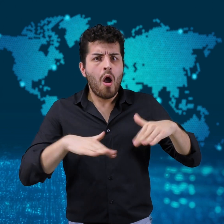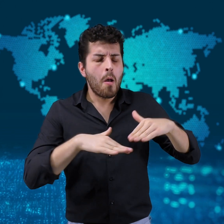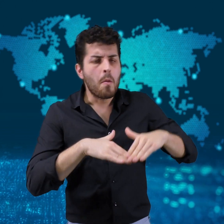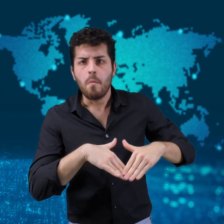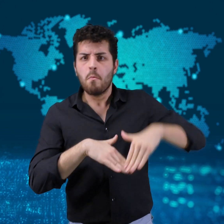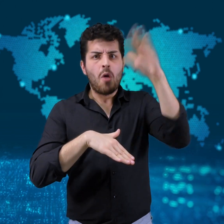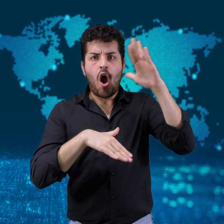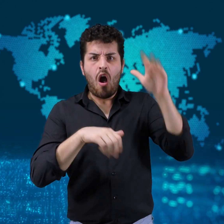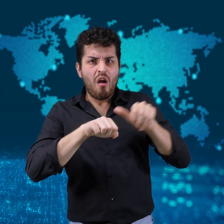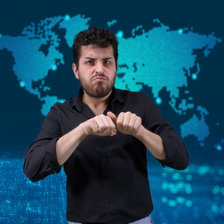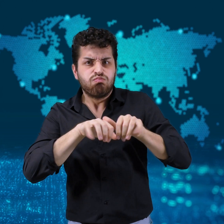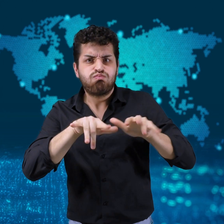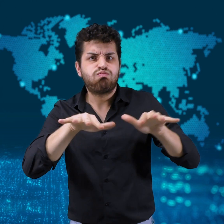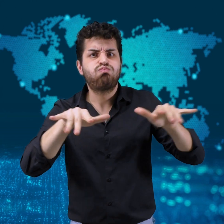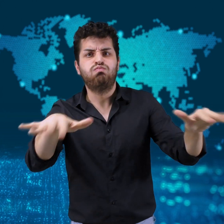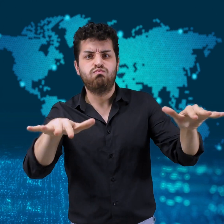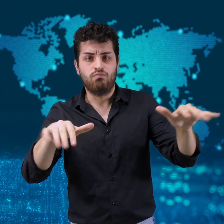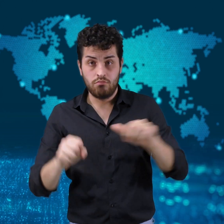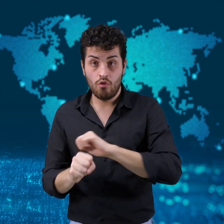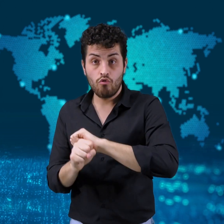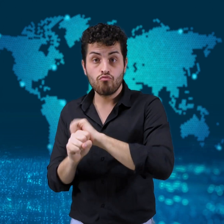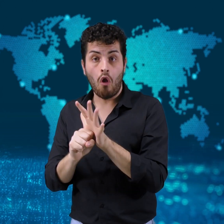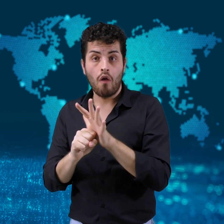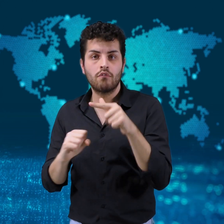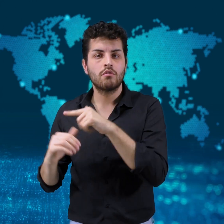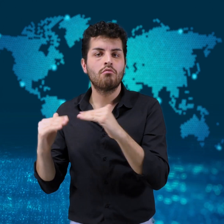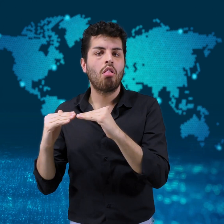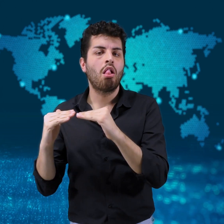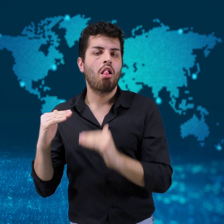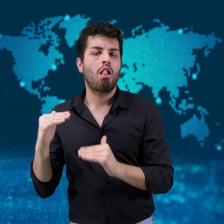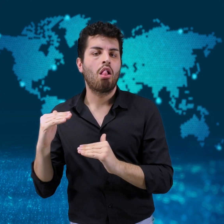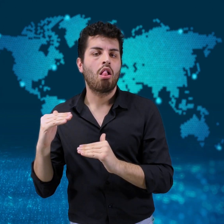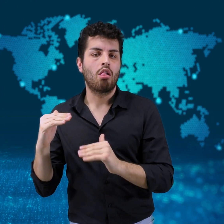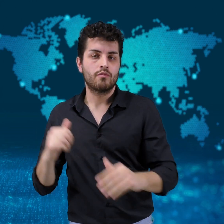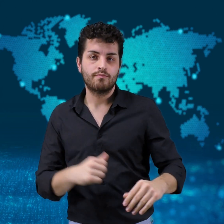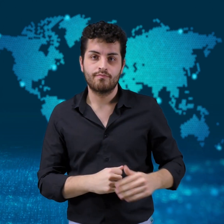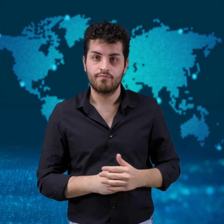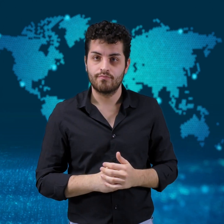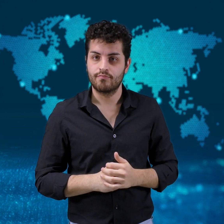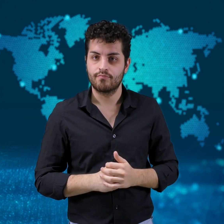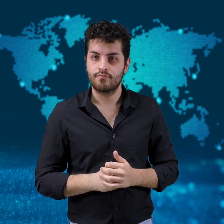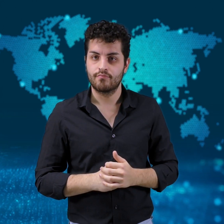Measles may be deadlier than COVID-19.